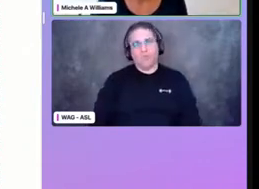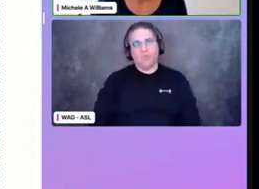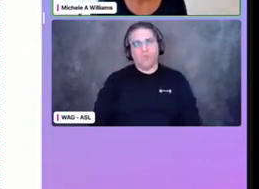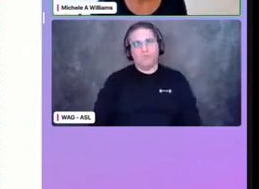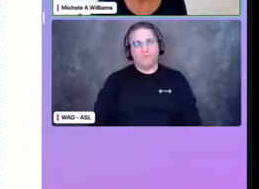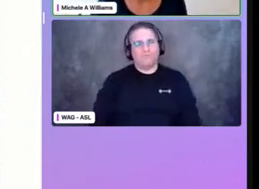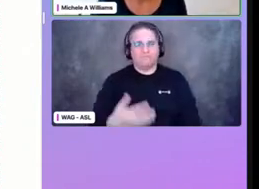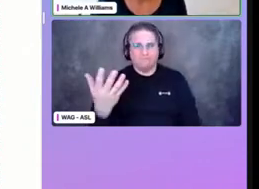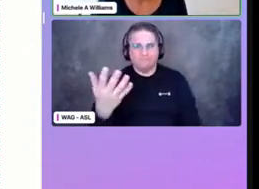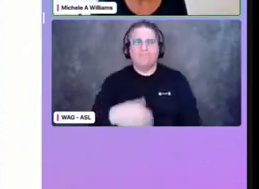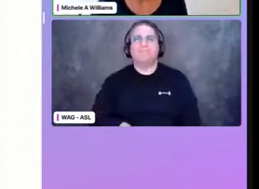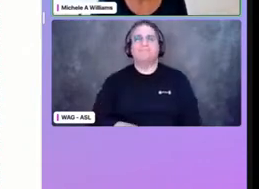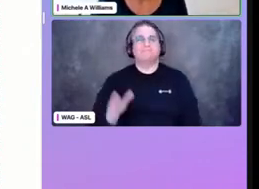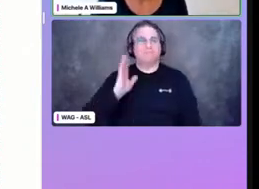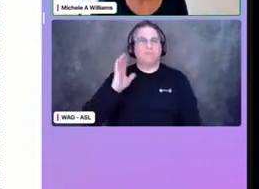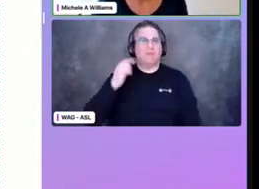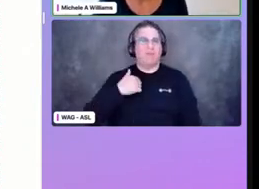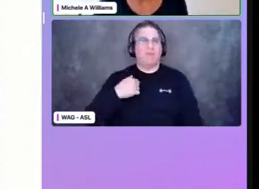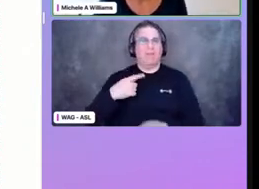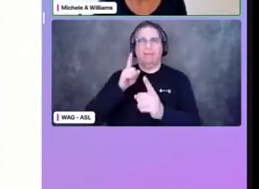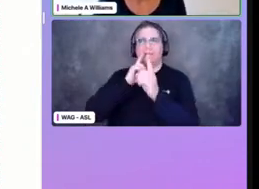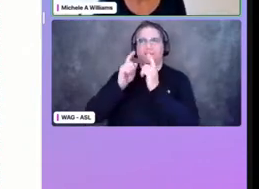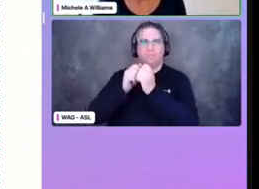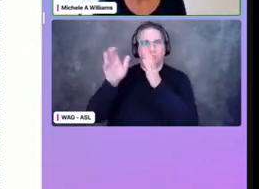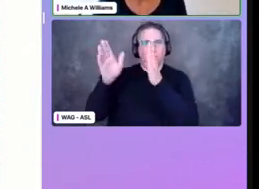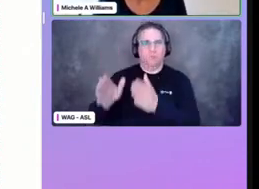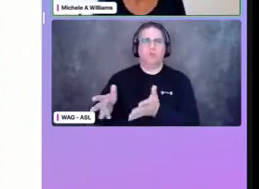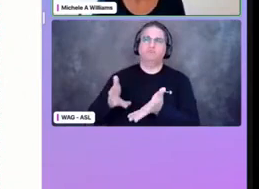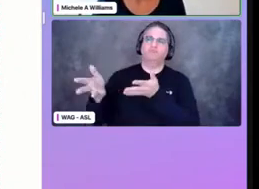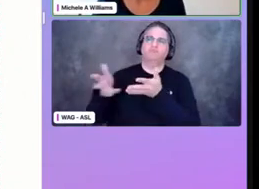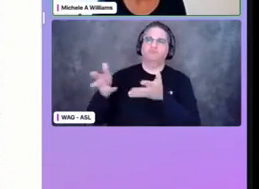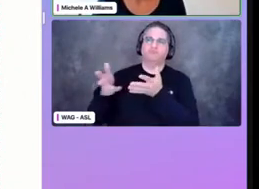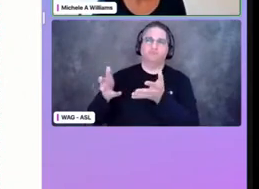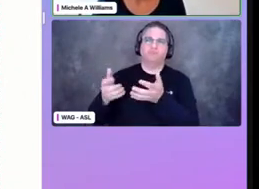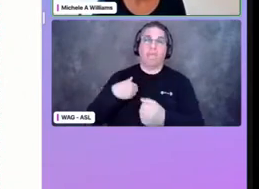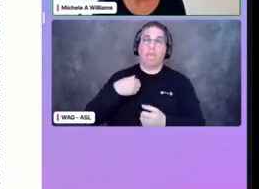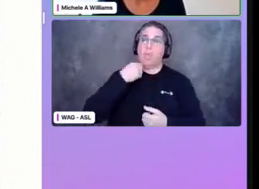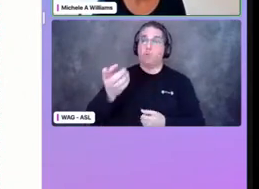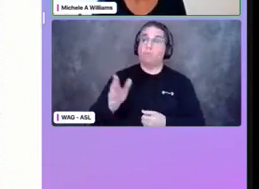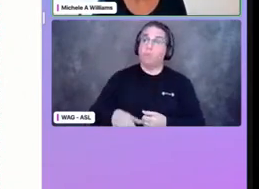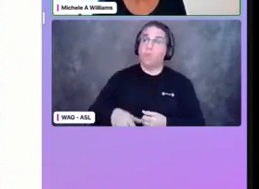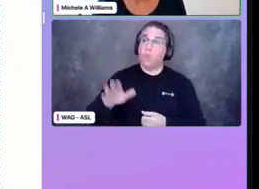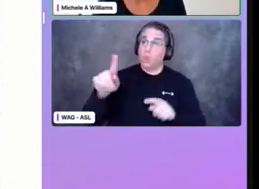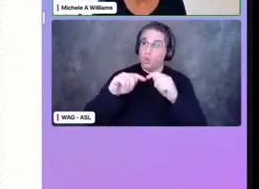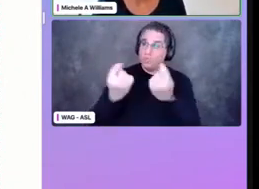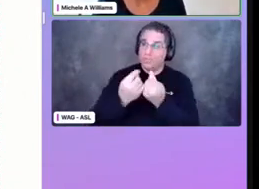talking about say, designing a building? The answer is no. I actually had a conversation about this, one